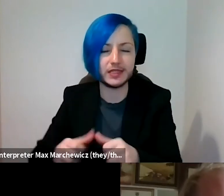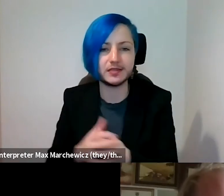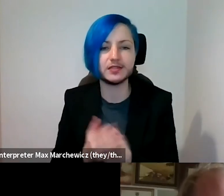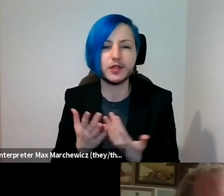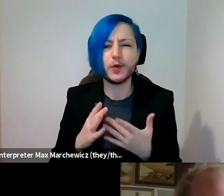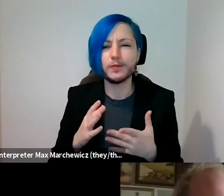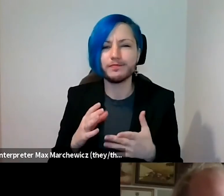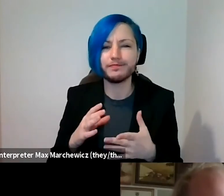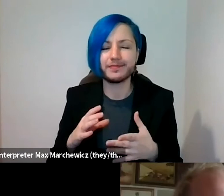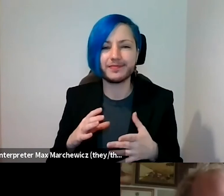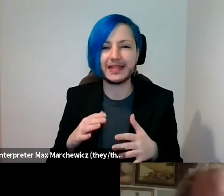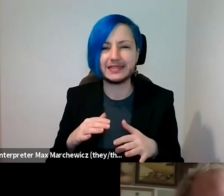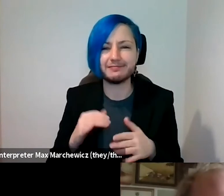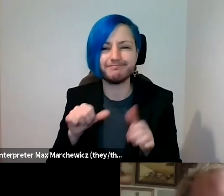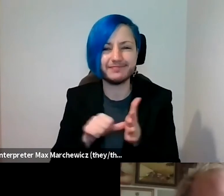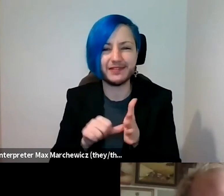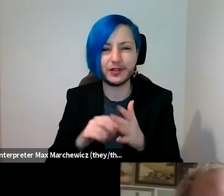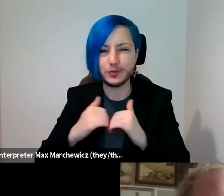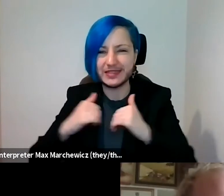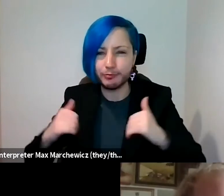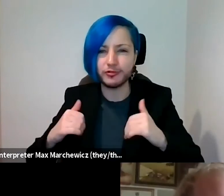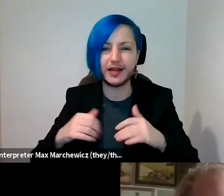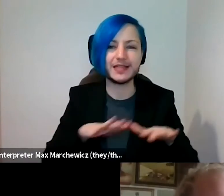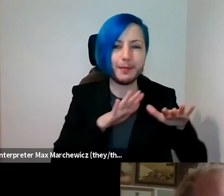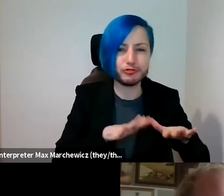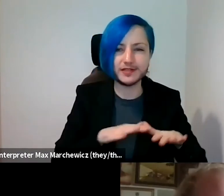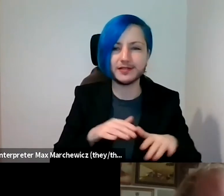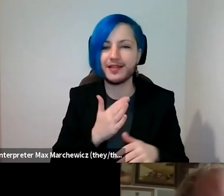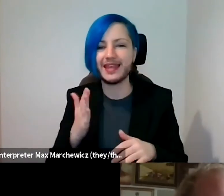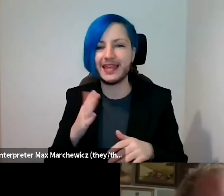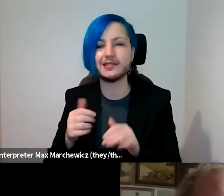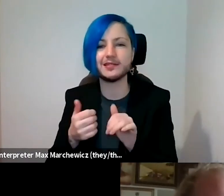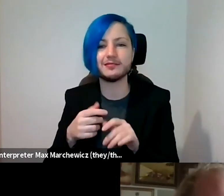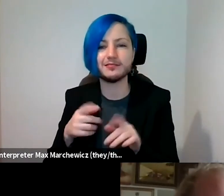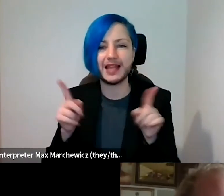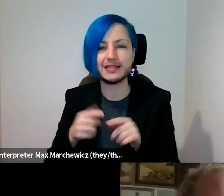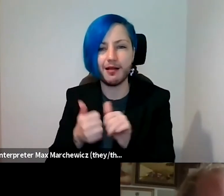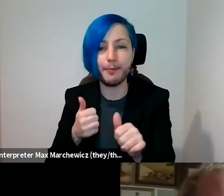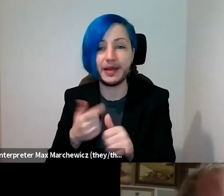if it's connected, right? It's sort of a gray area to talk about, the East India Company and Britain, but Britain wanted to control India,